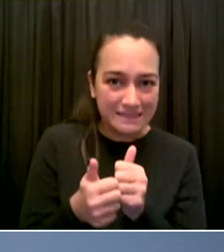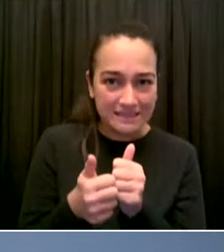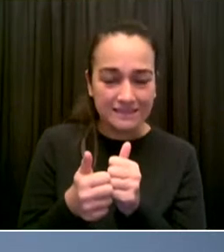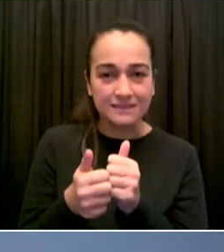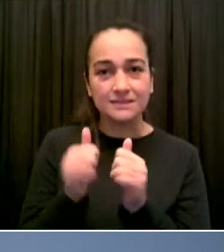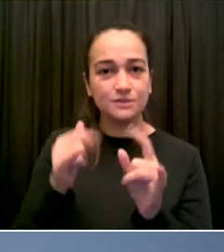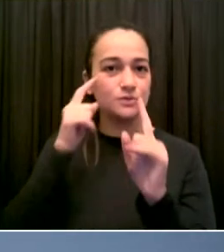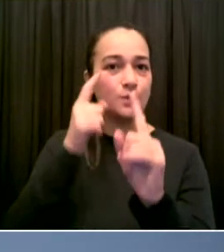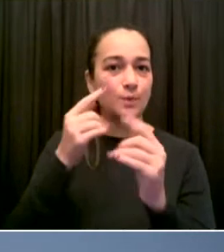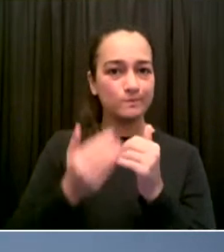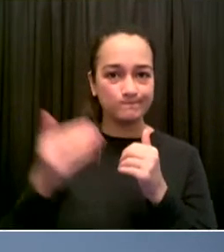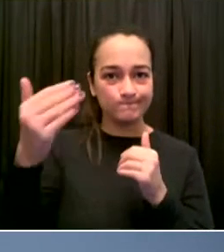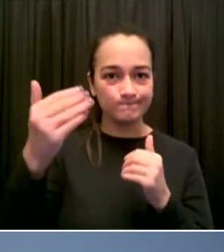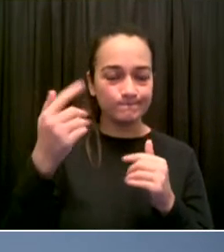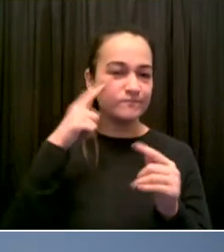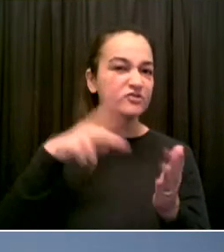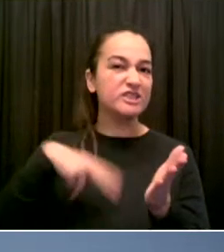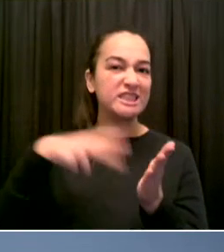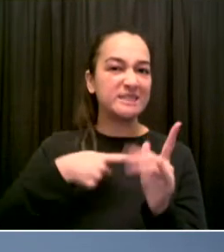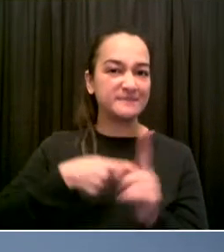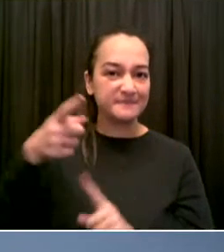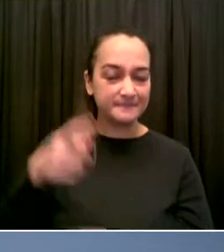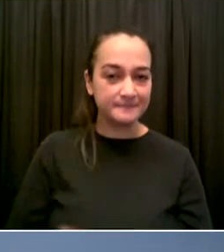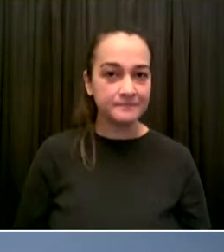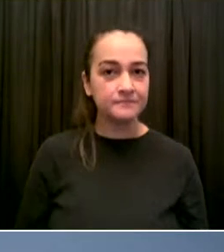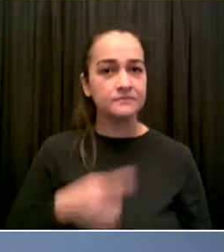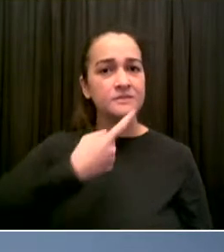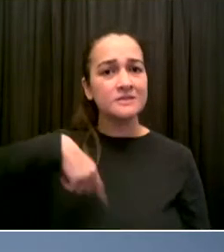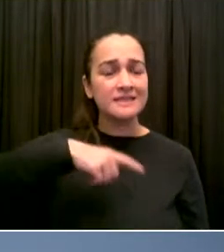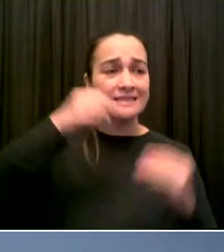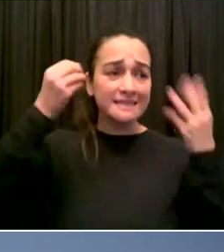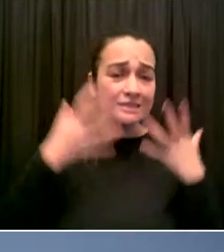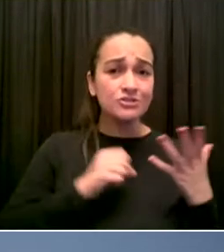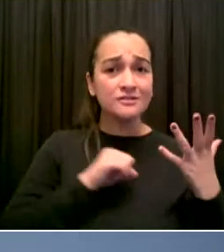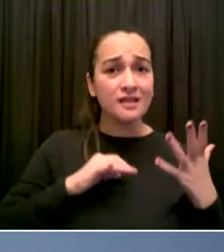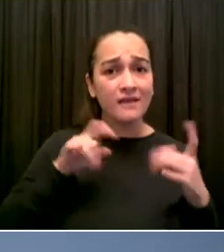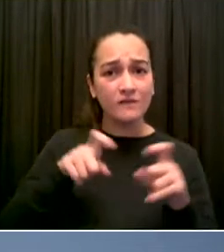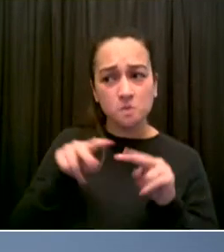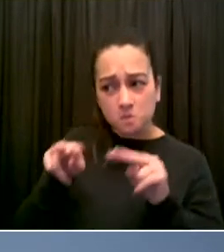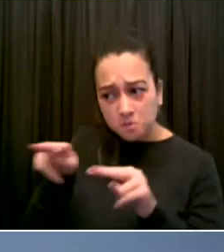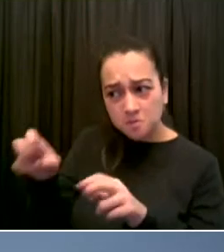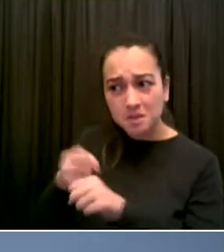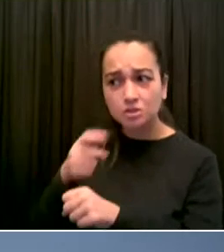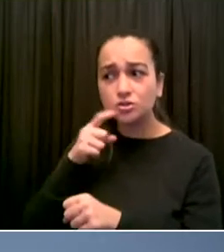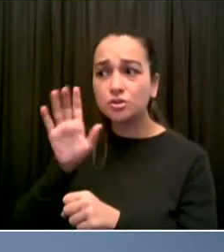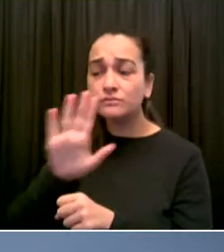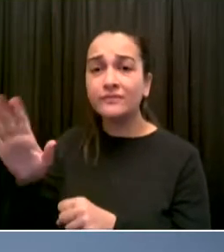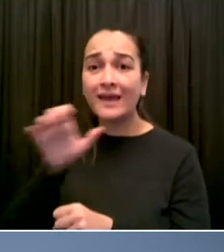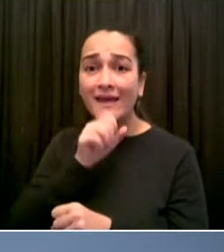WRITING EXERCISES. WE WILL HAVE A FOCUS LIKE NEVER